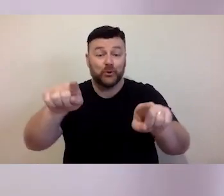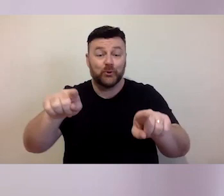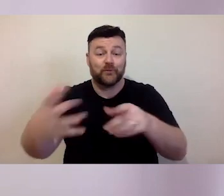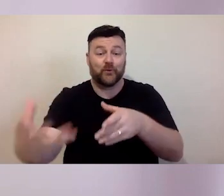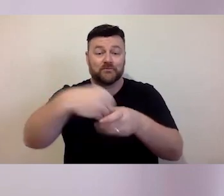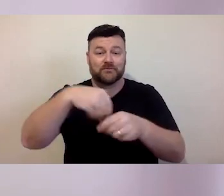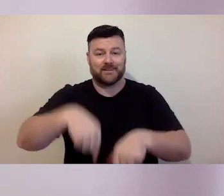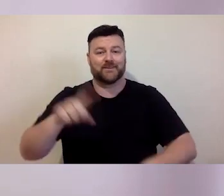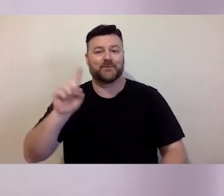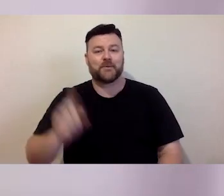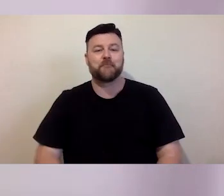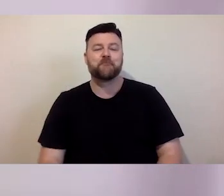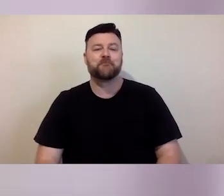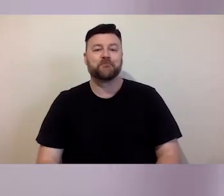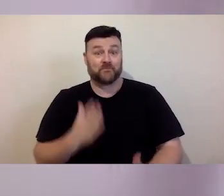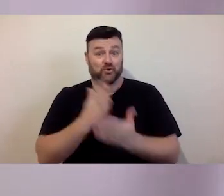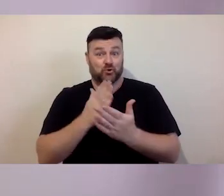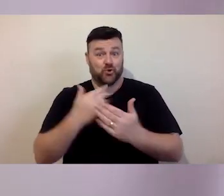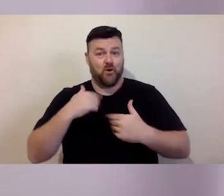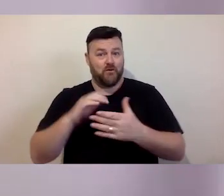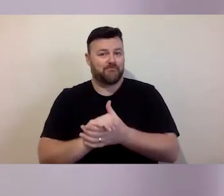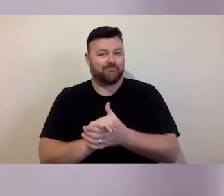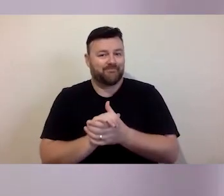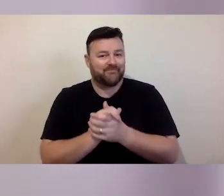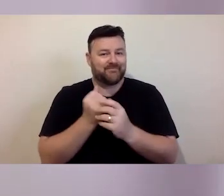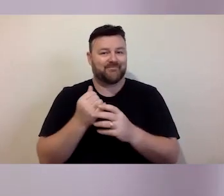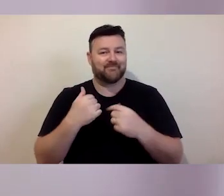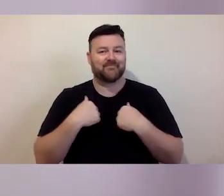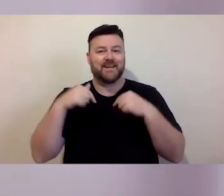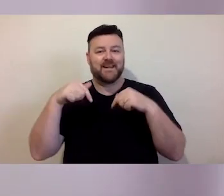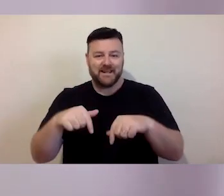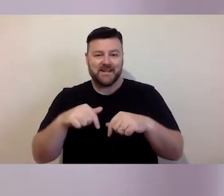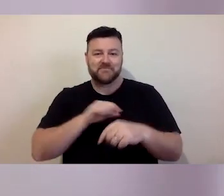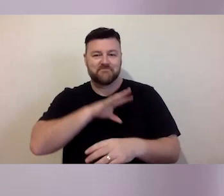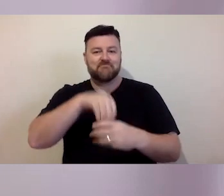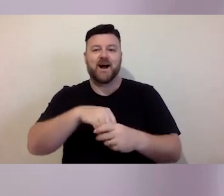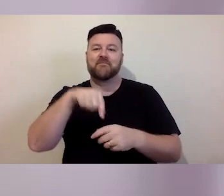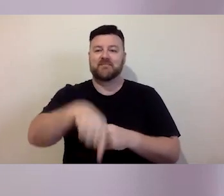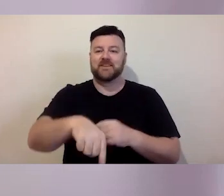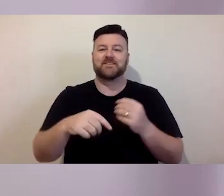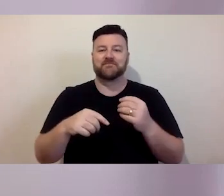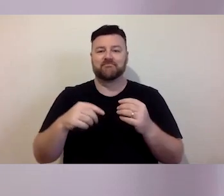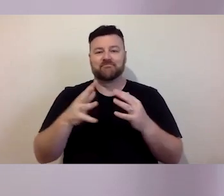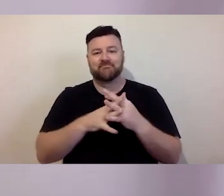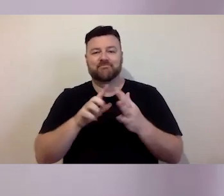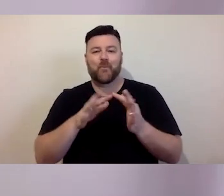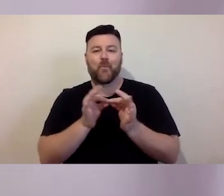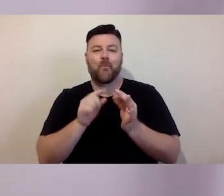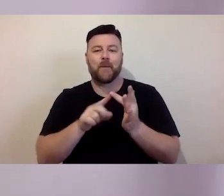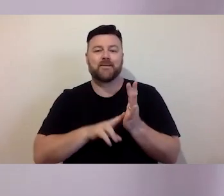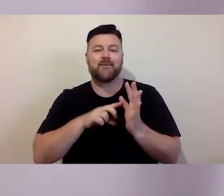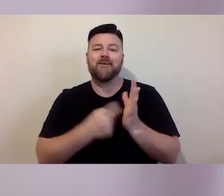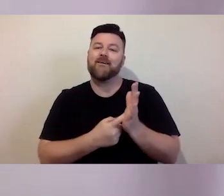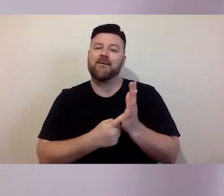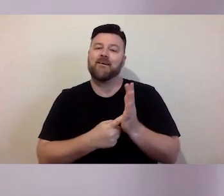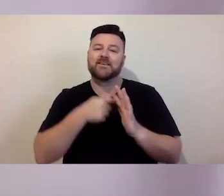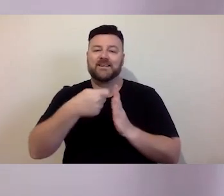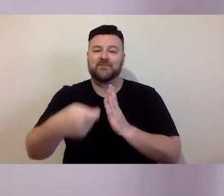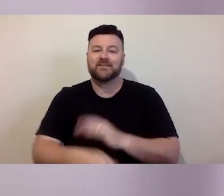It's a real pleasure for me to be part of this webinar series.